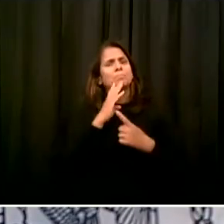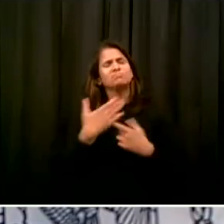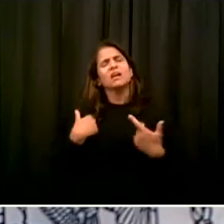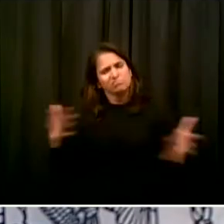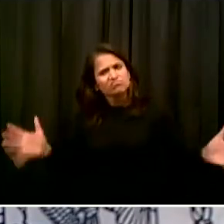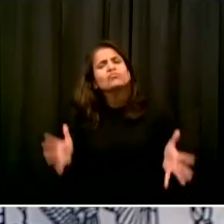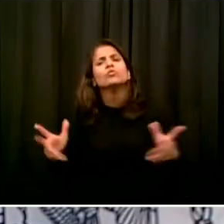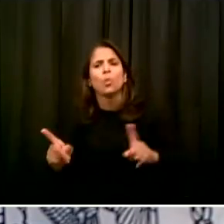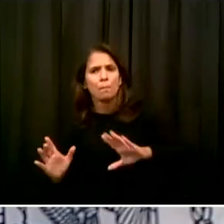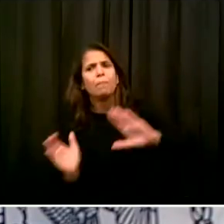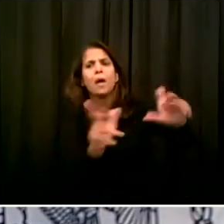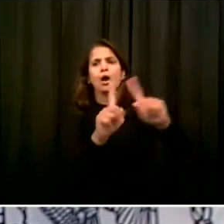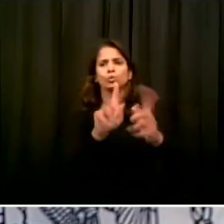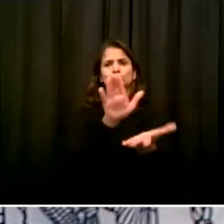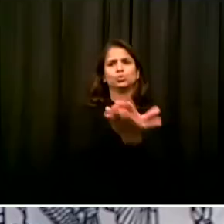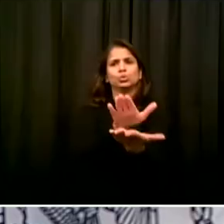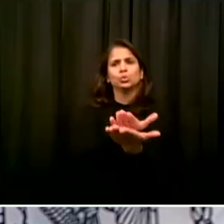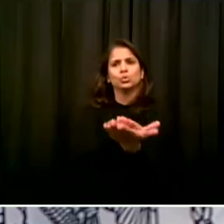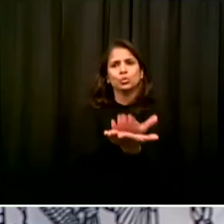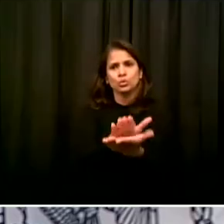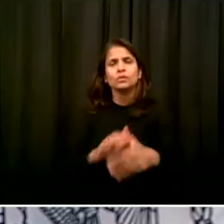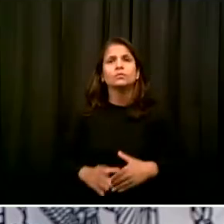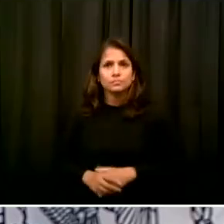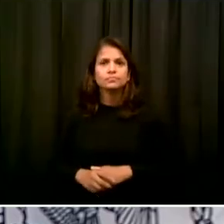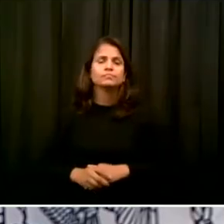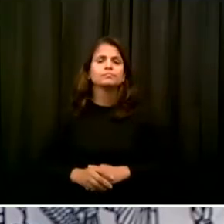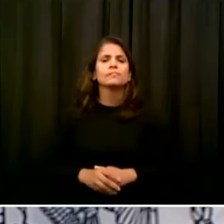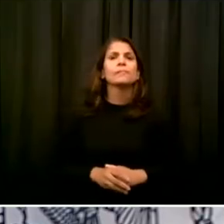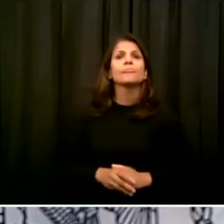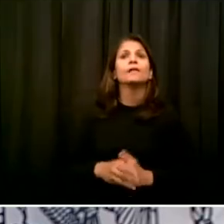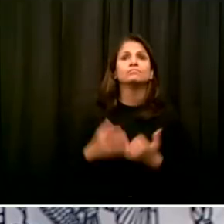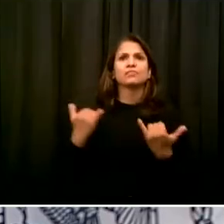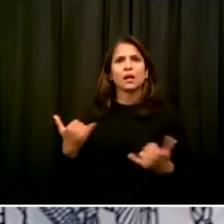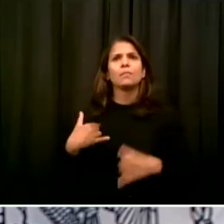THE HARD WORK TT